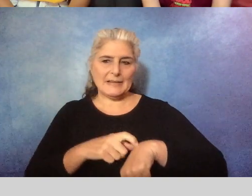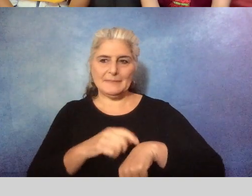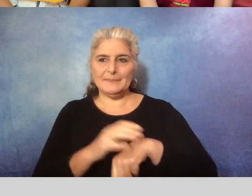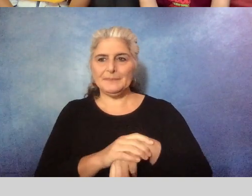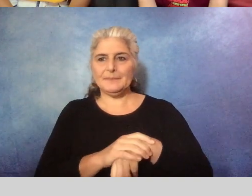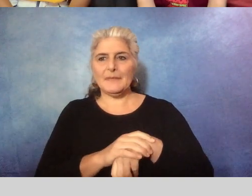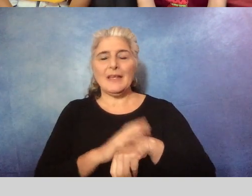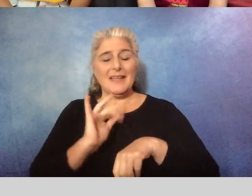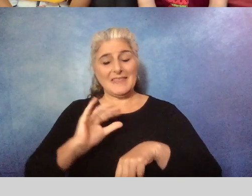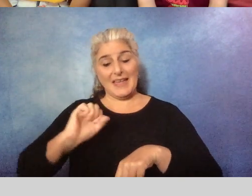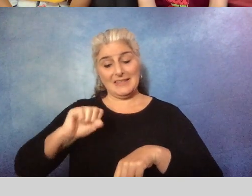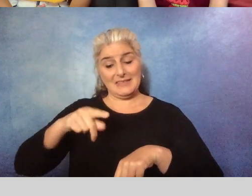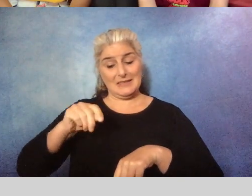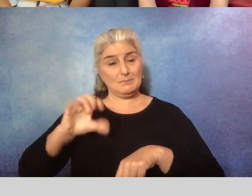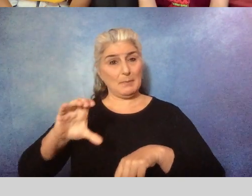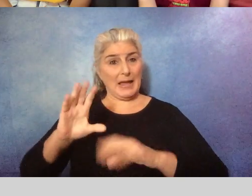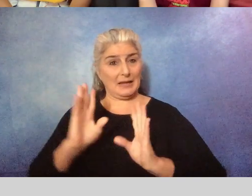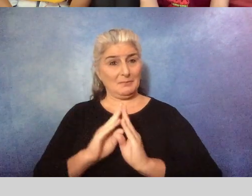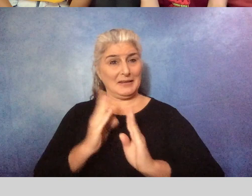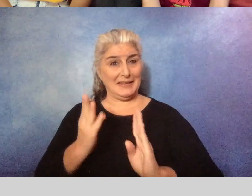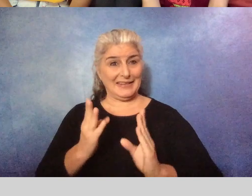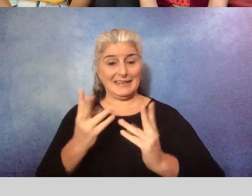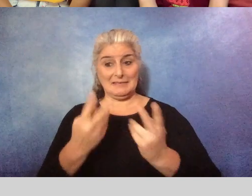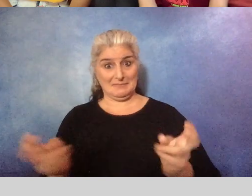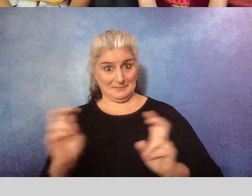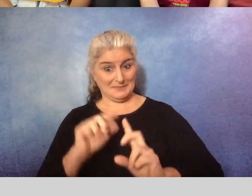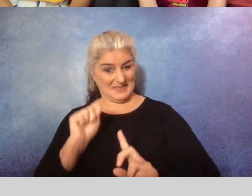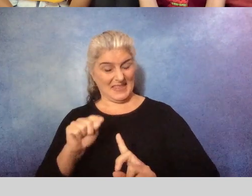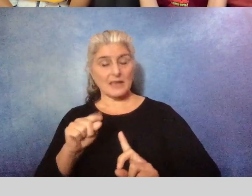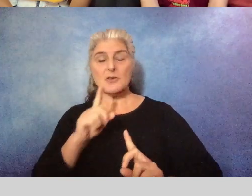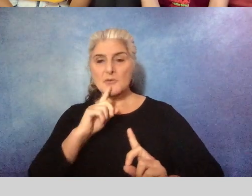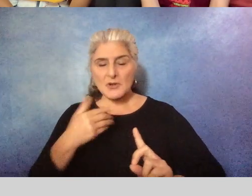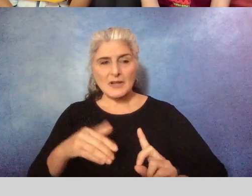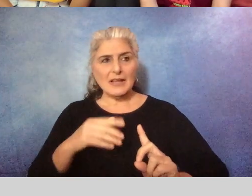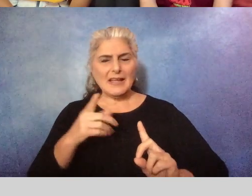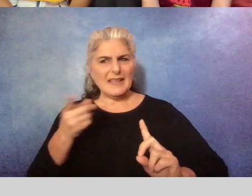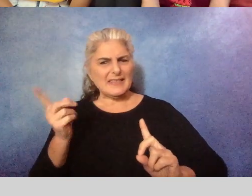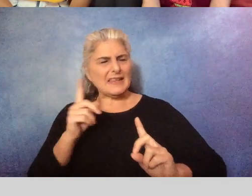if it's really doable or also to measure efforts needed to.